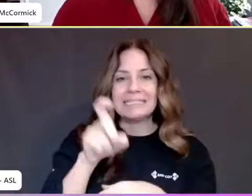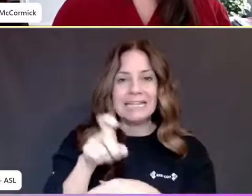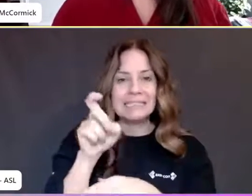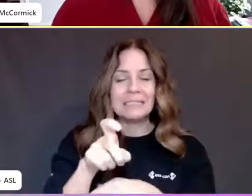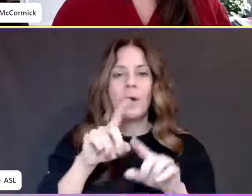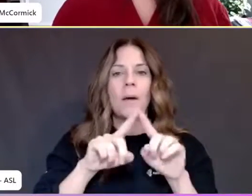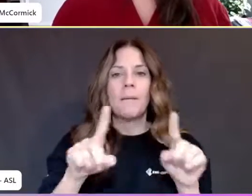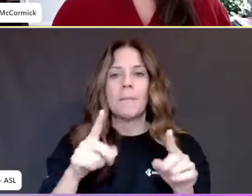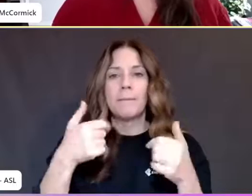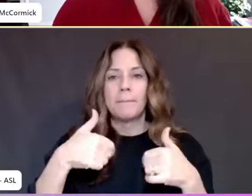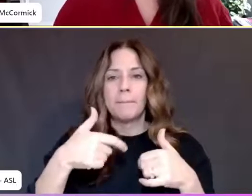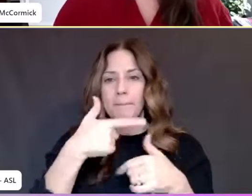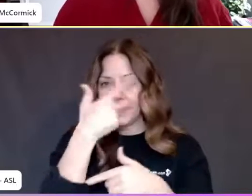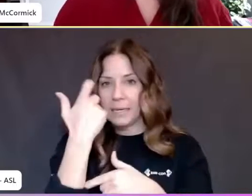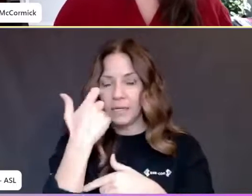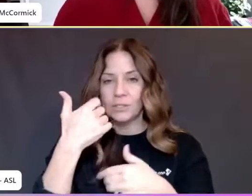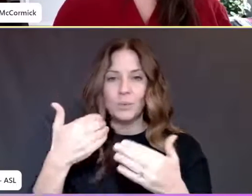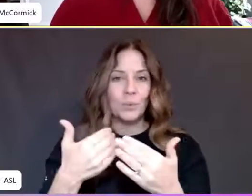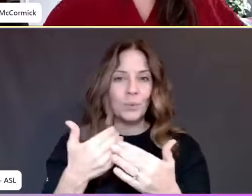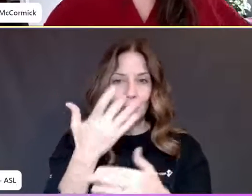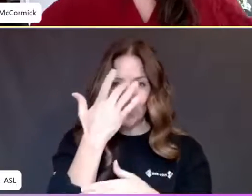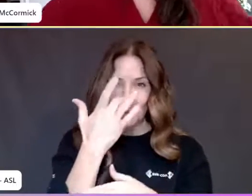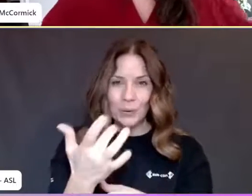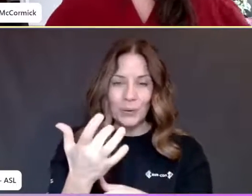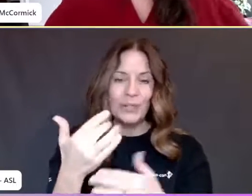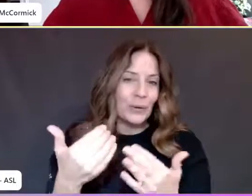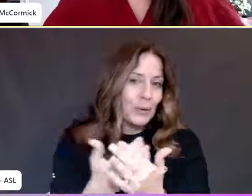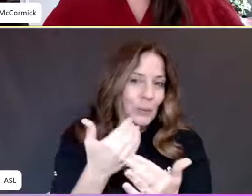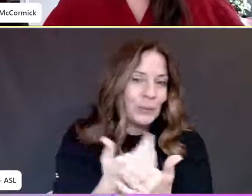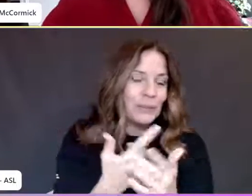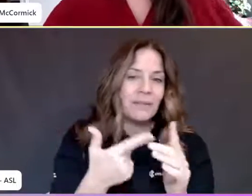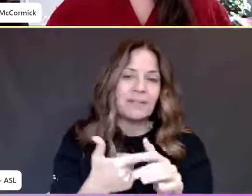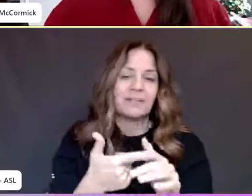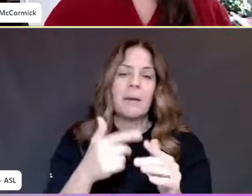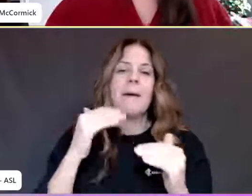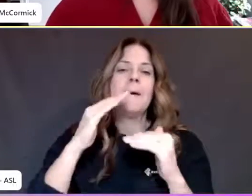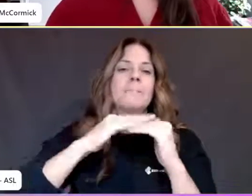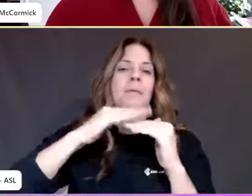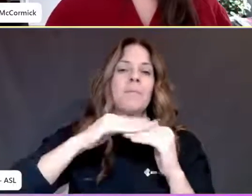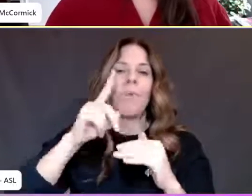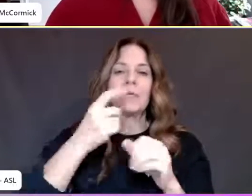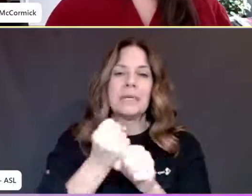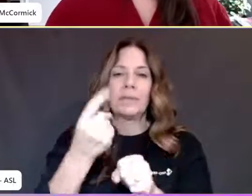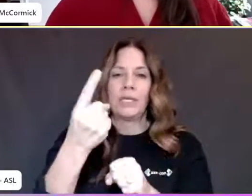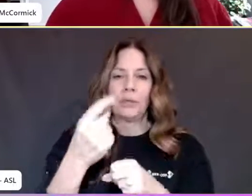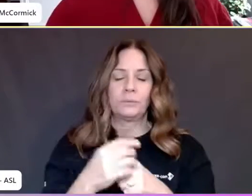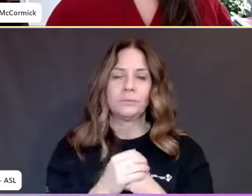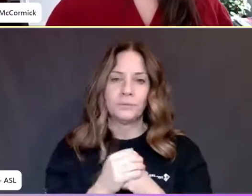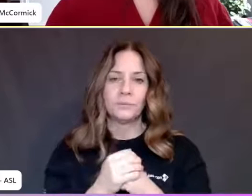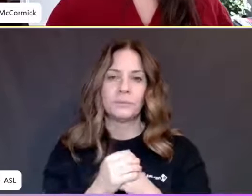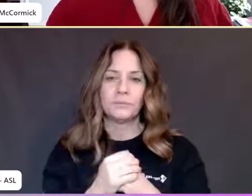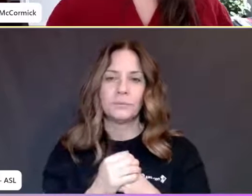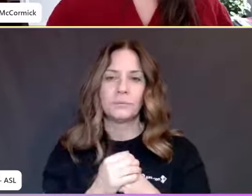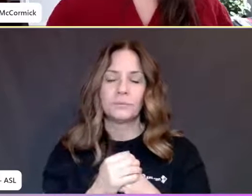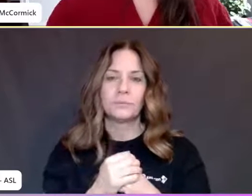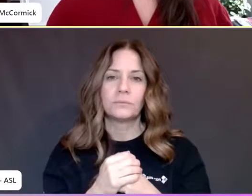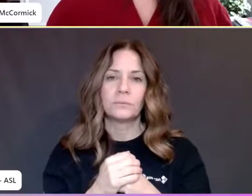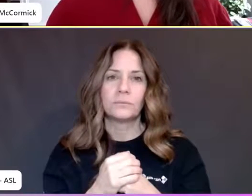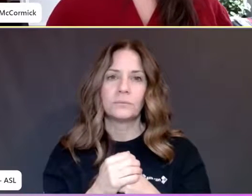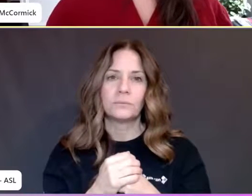[Katie McCormick] There is a minimum of once a year. And will promote teams as frequent as necessary, but